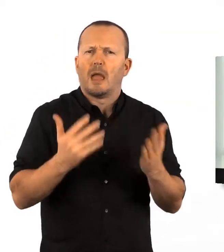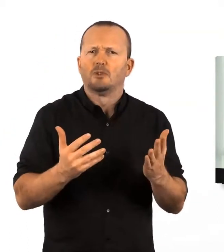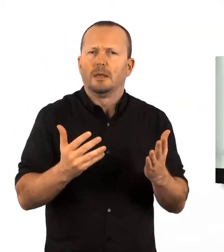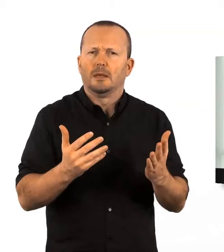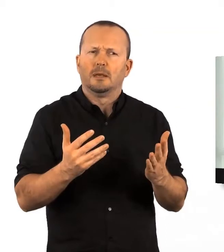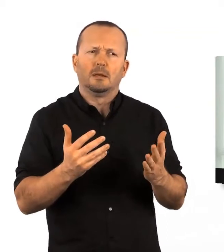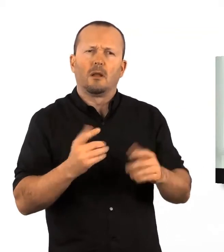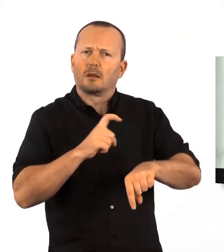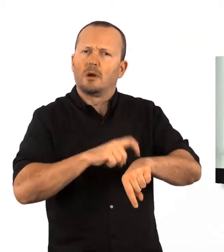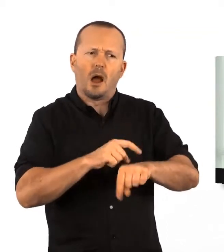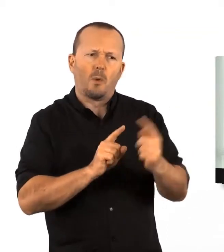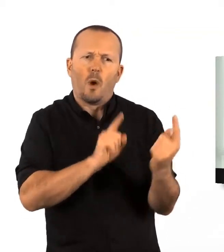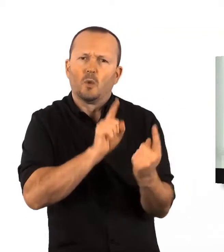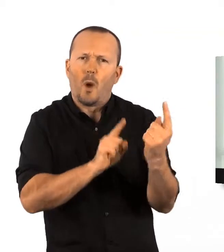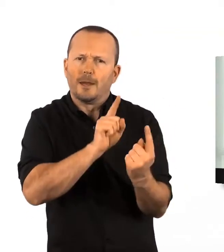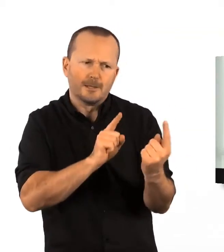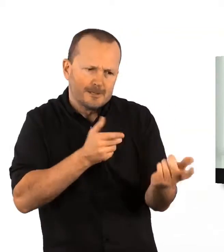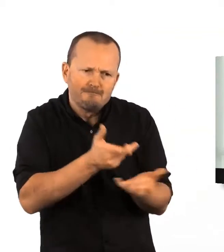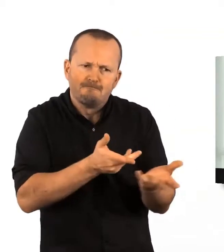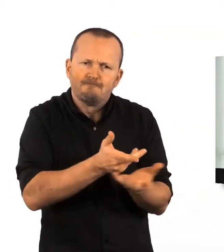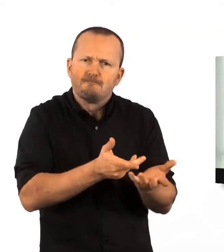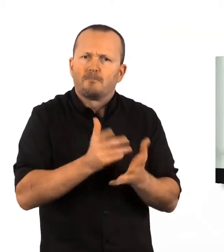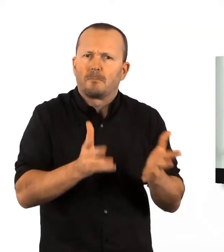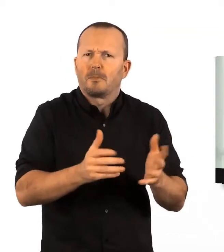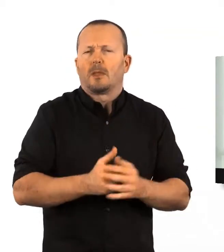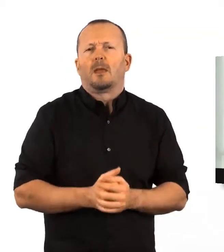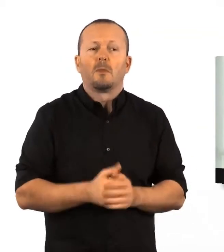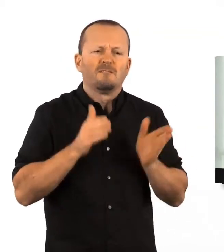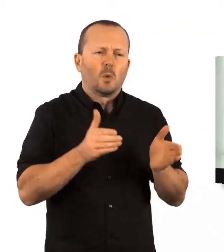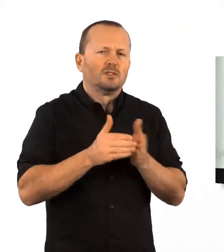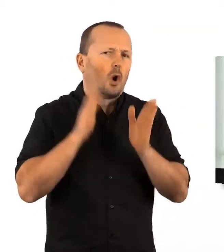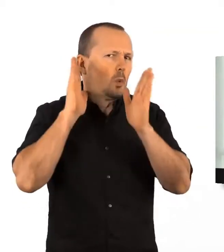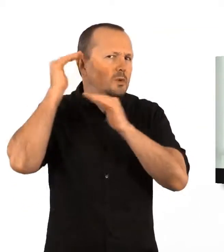provide one to one time with your child and obviously audition is the primary focus again